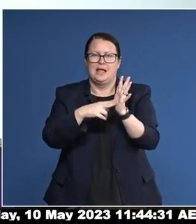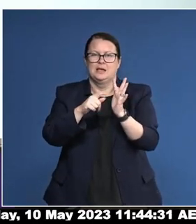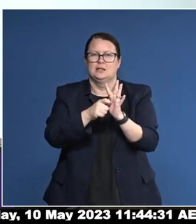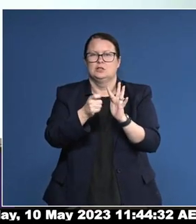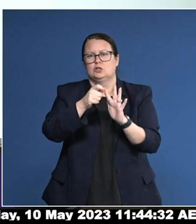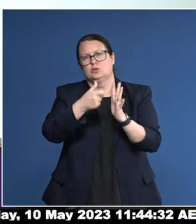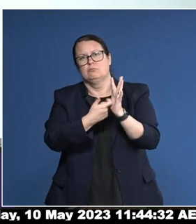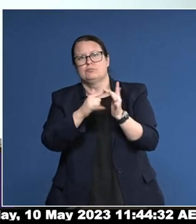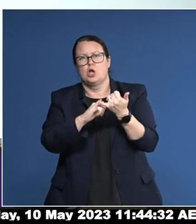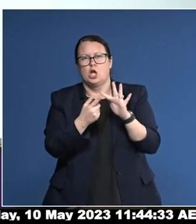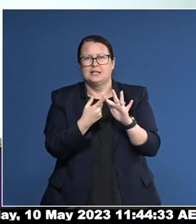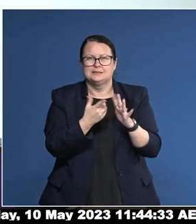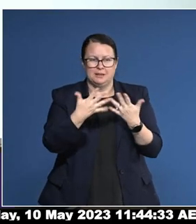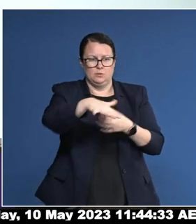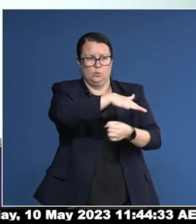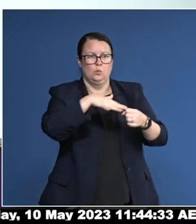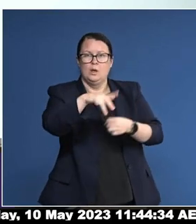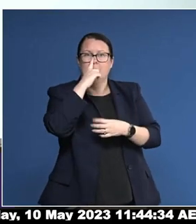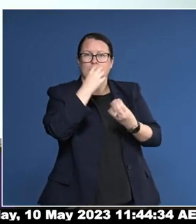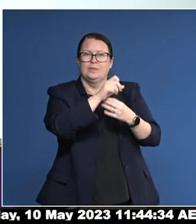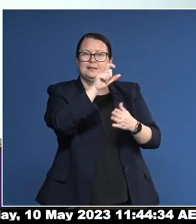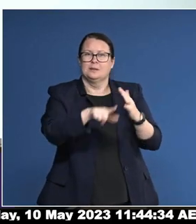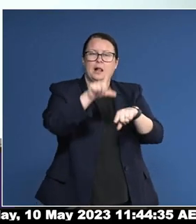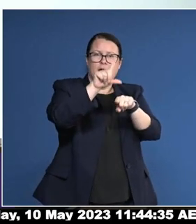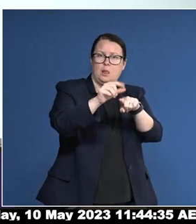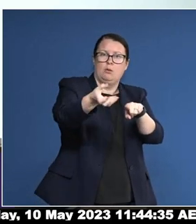sheltered workshops. Do you agree with my proposition that reading your statement alone